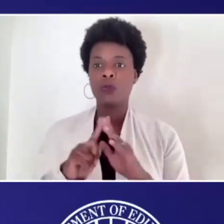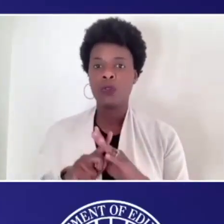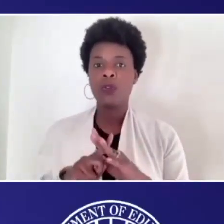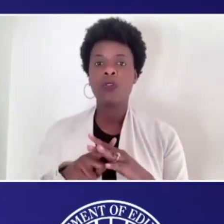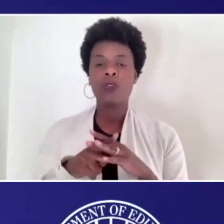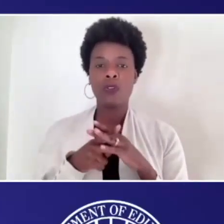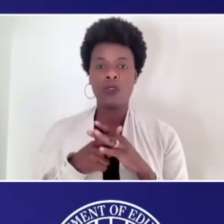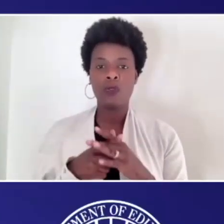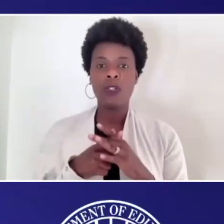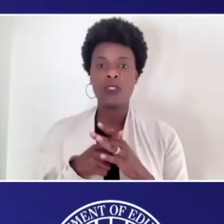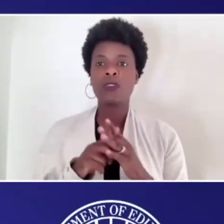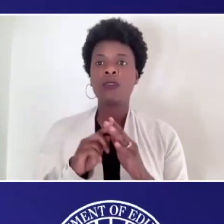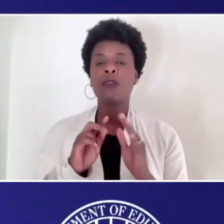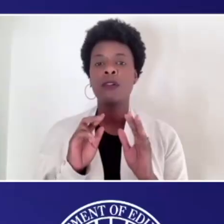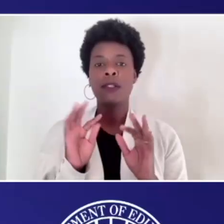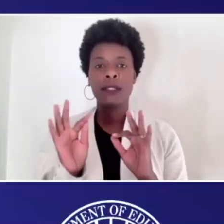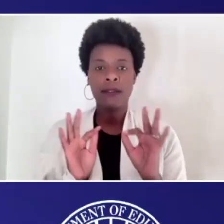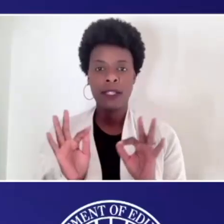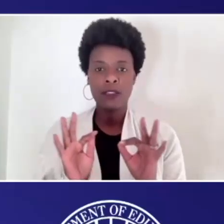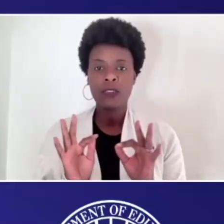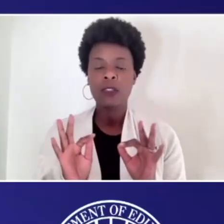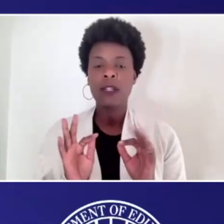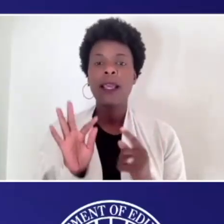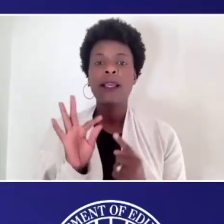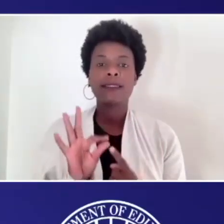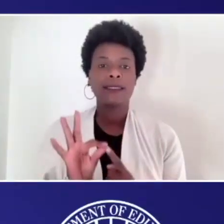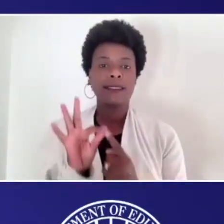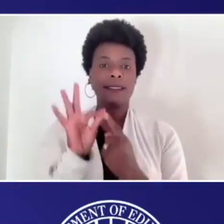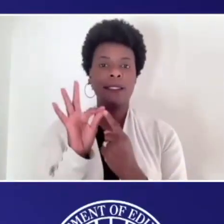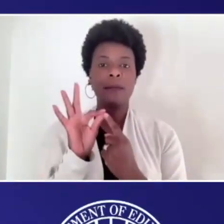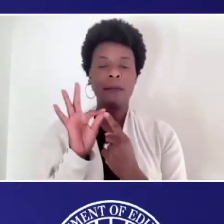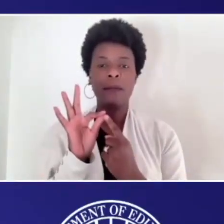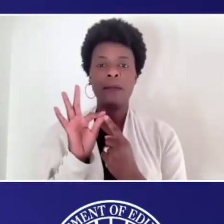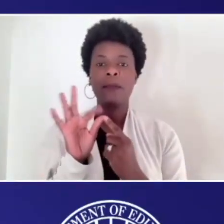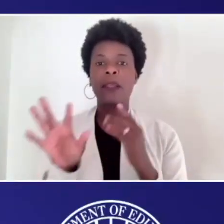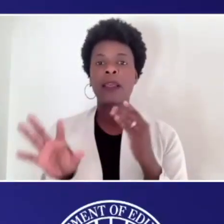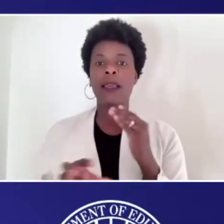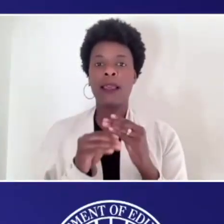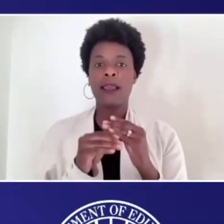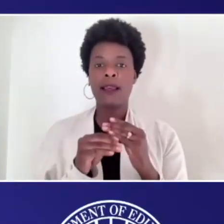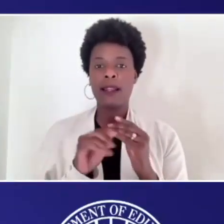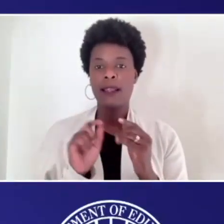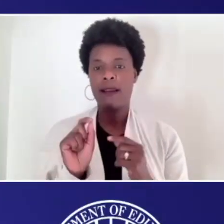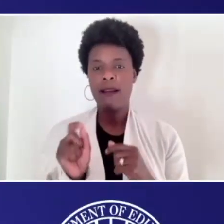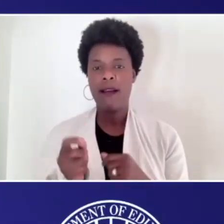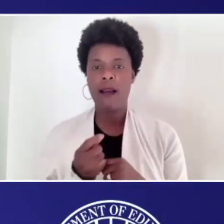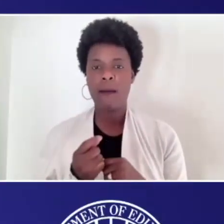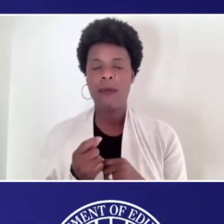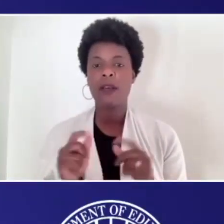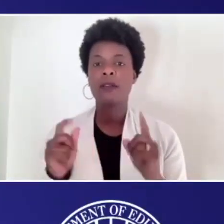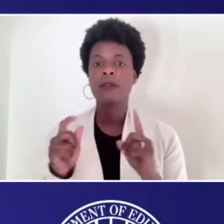definition, with the exception of adding a comma and the word and,